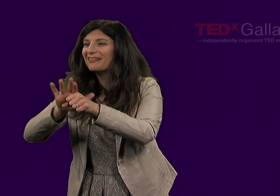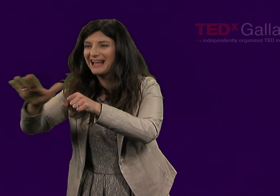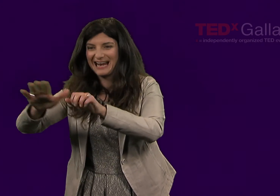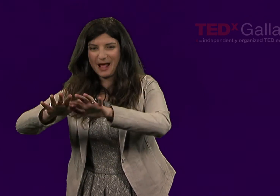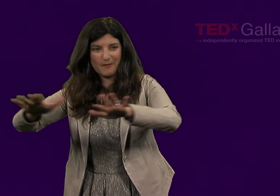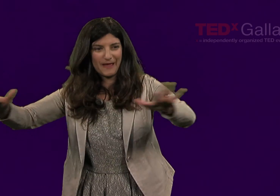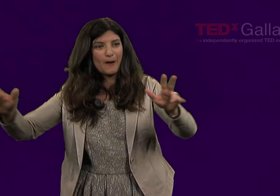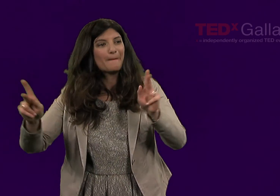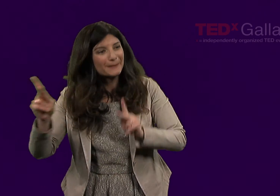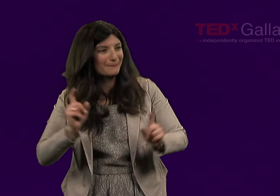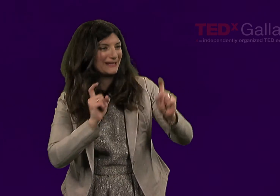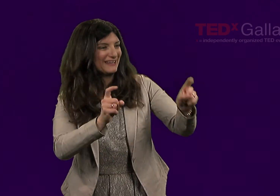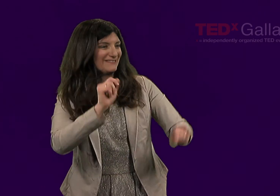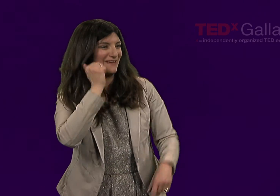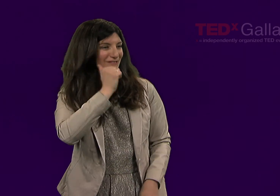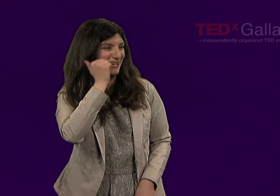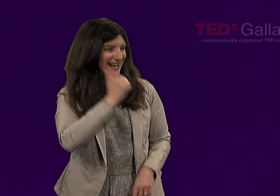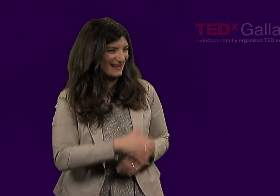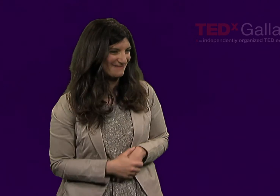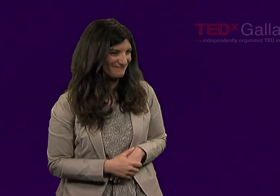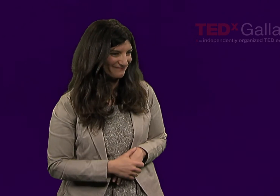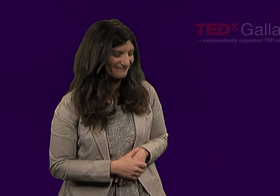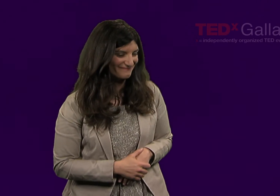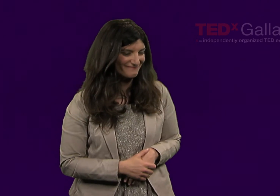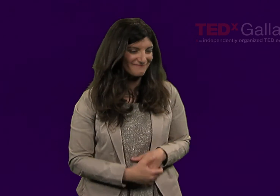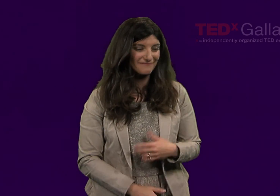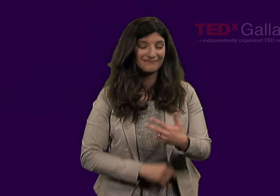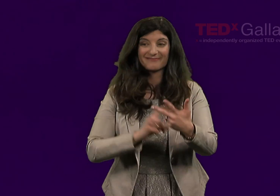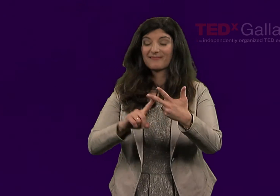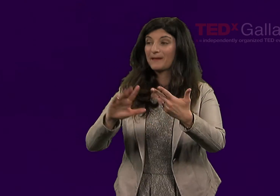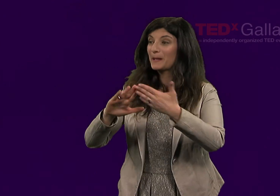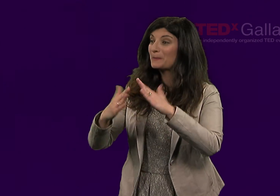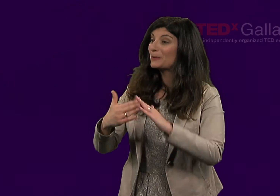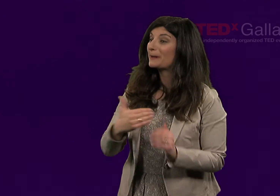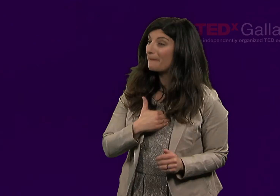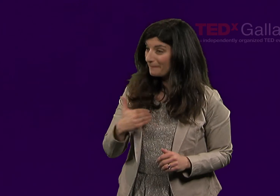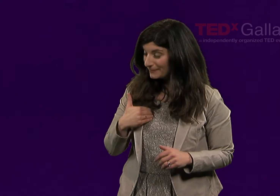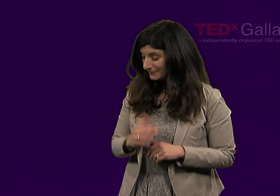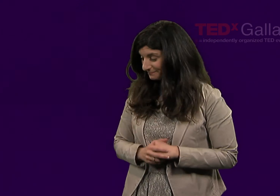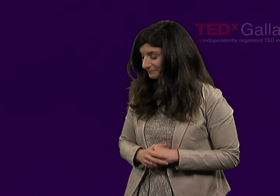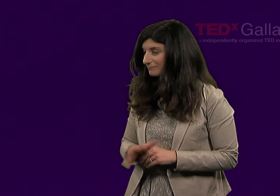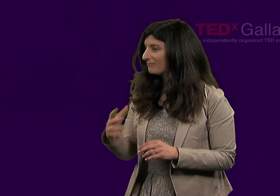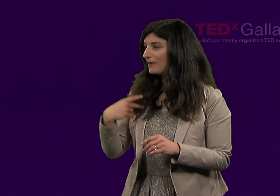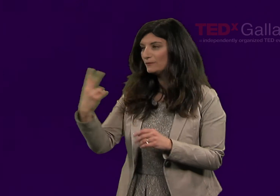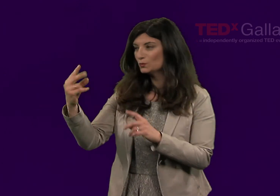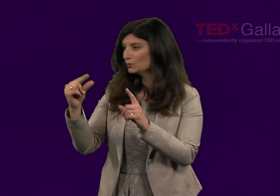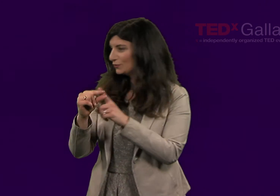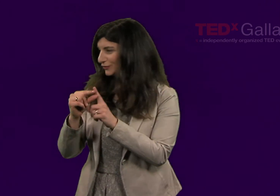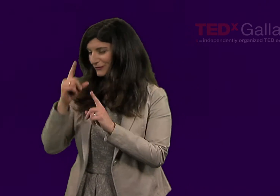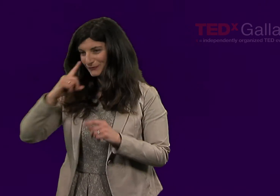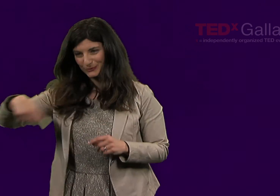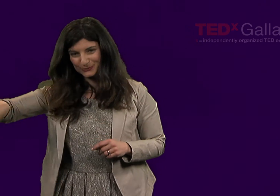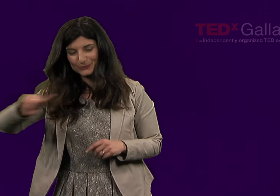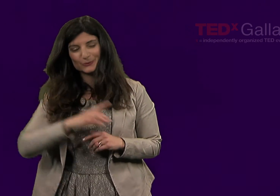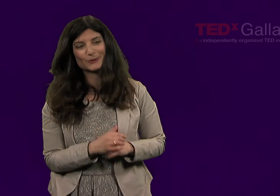people are willing to give and do so every day. So why don't we tap into that? And now to our community members, I have two words for you.